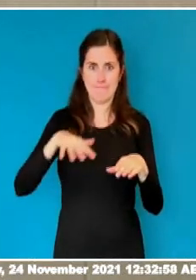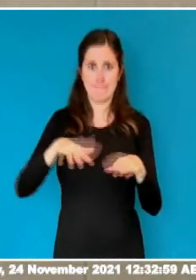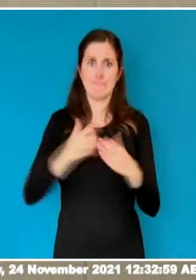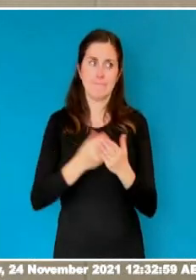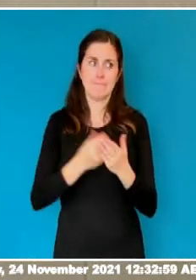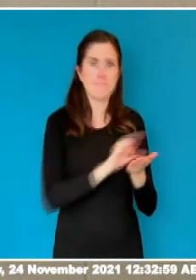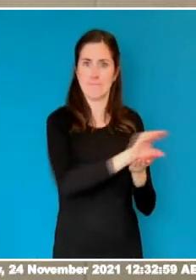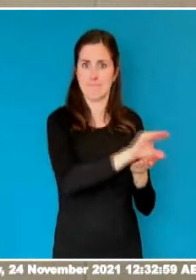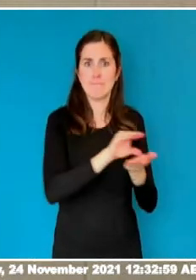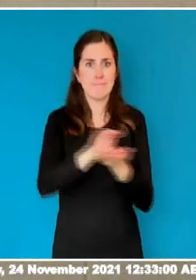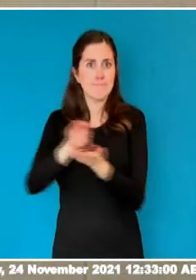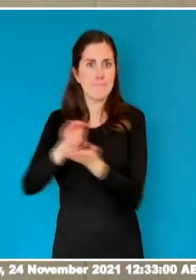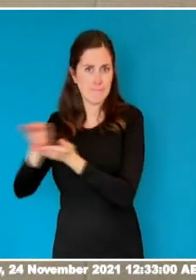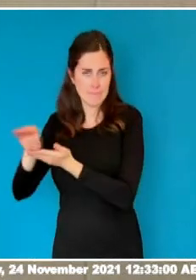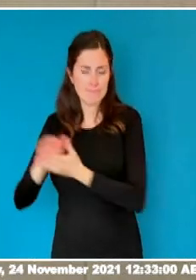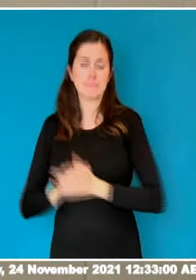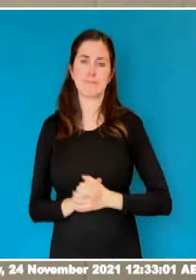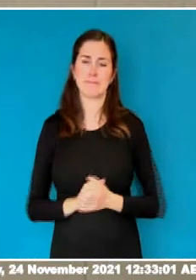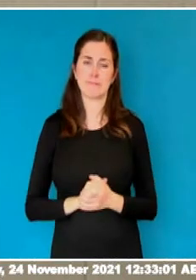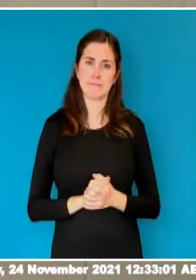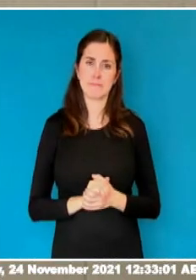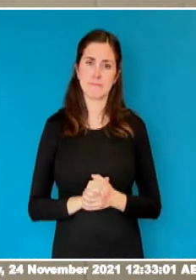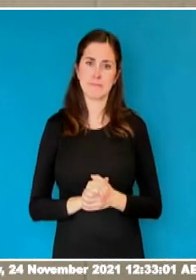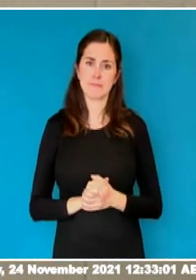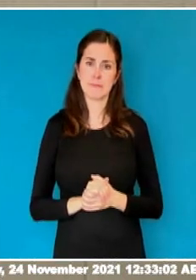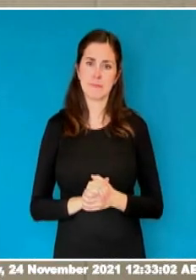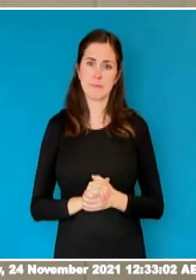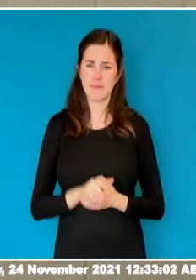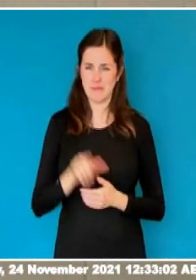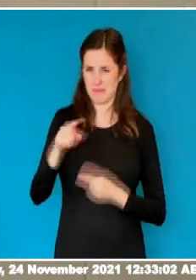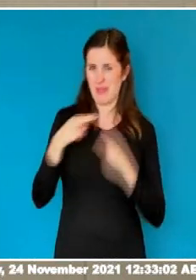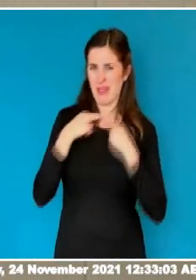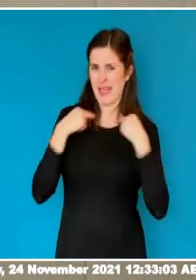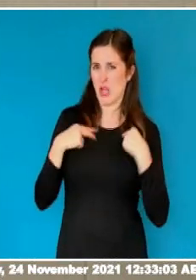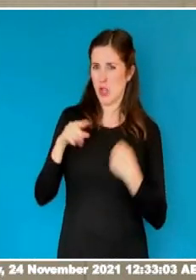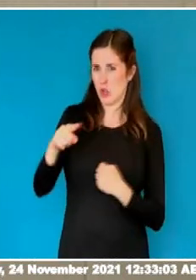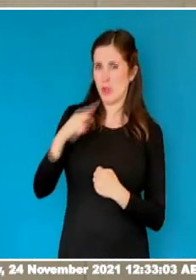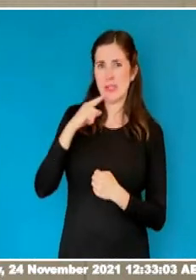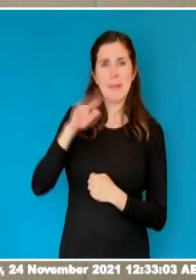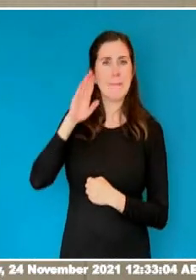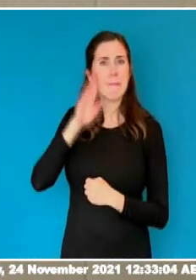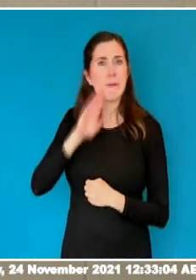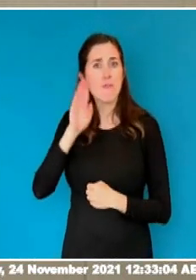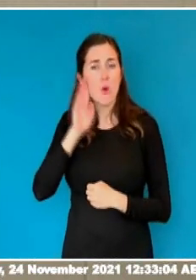So this is one of the elements you spoke to, Counsel, earlier about guarding against local